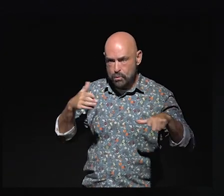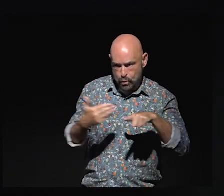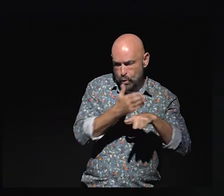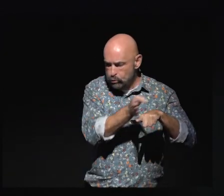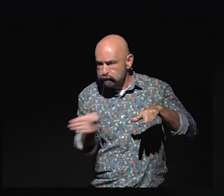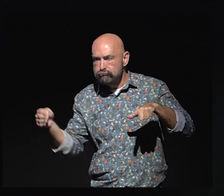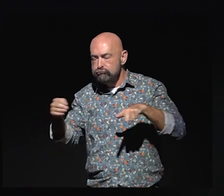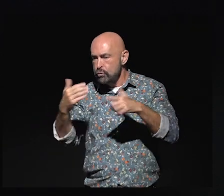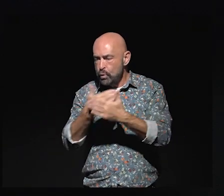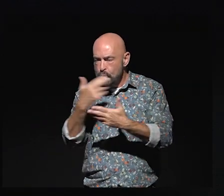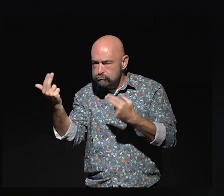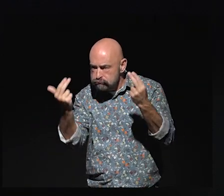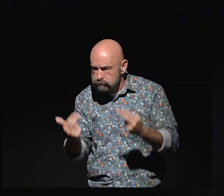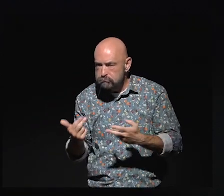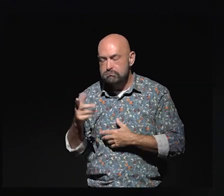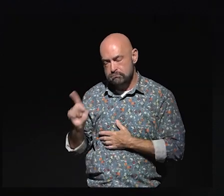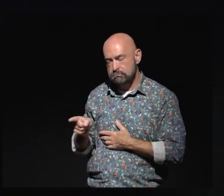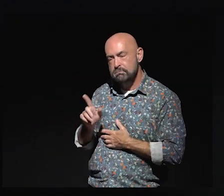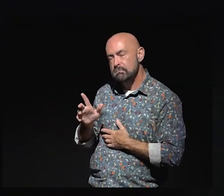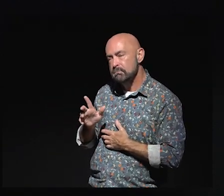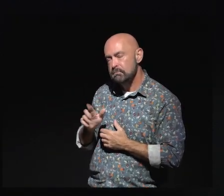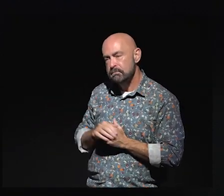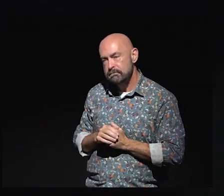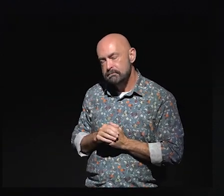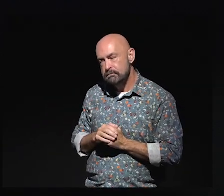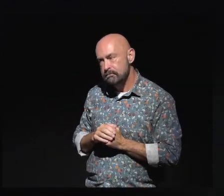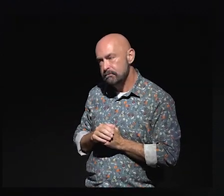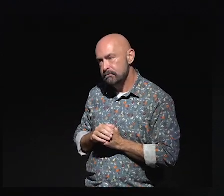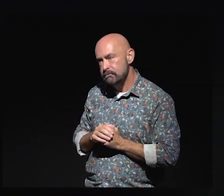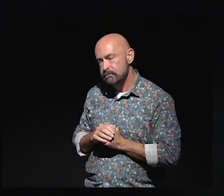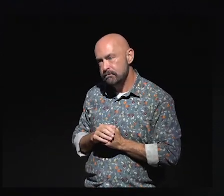We will see, by not very long into the 19th century,